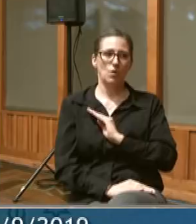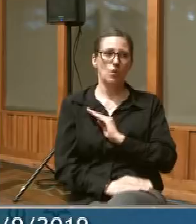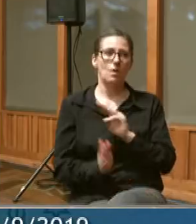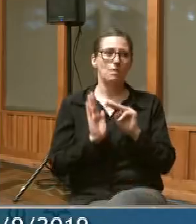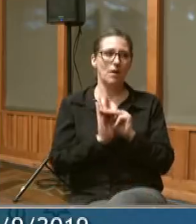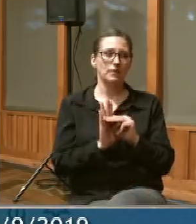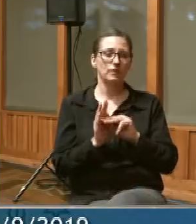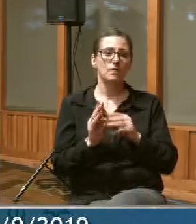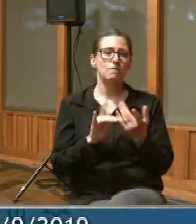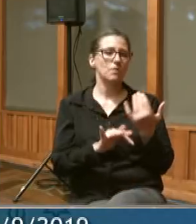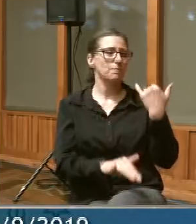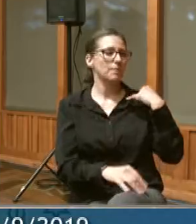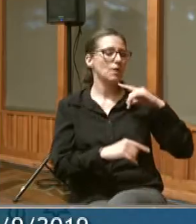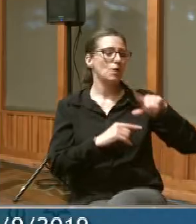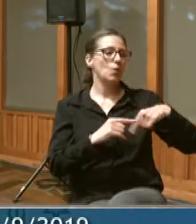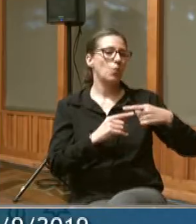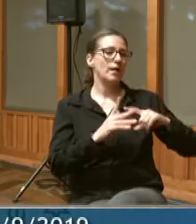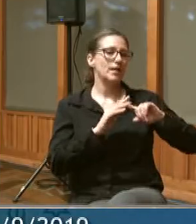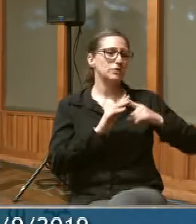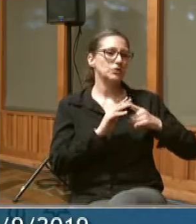NEED TO BRING BACK THE OLD PARK BUREAU MODEL FROM WHEN I STARTED